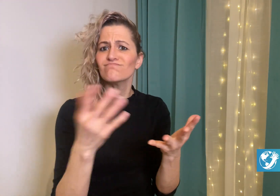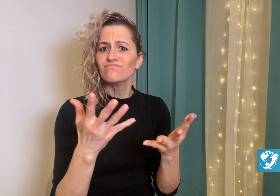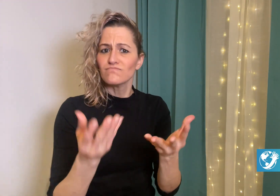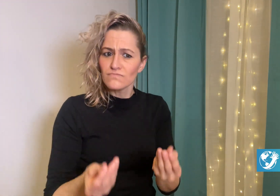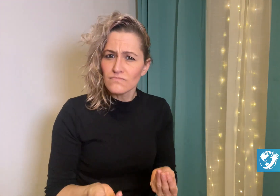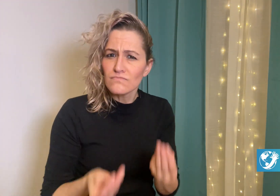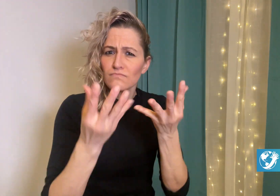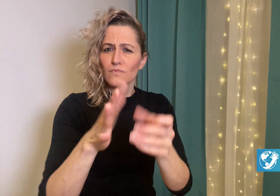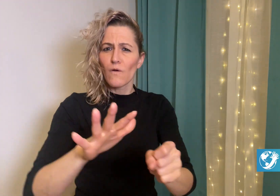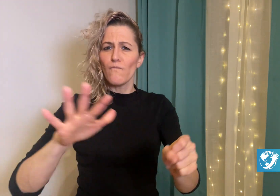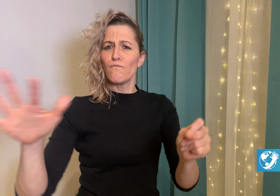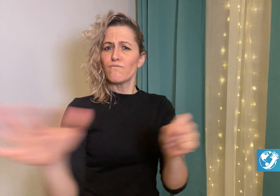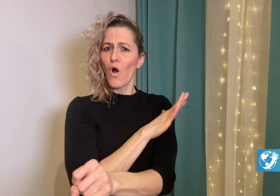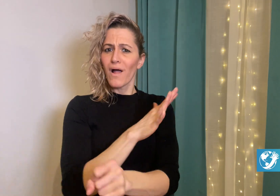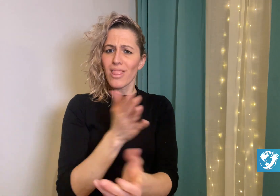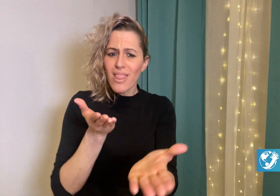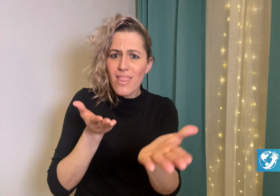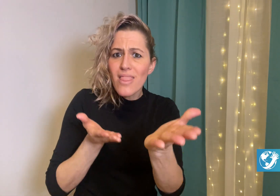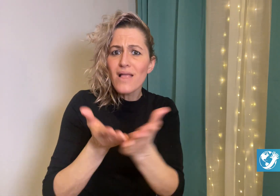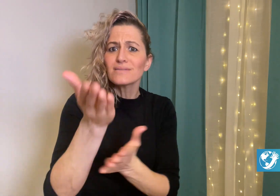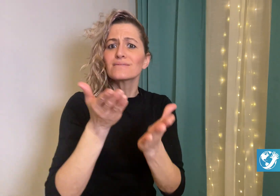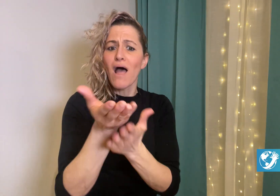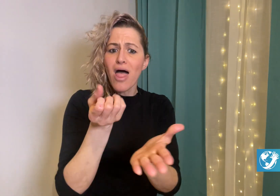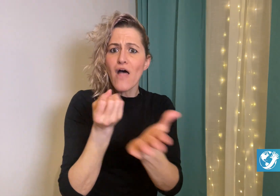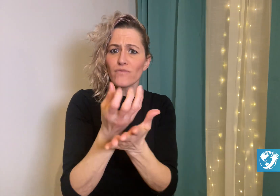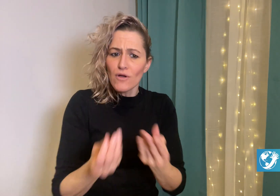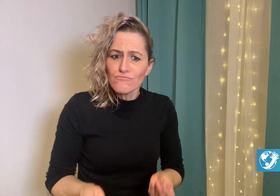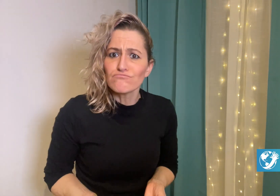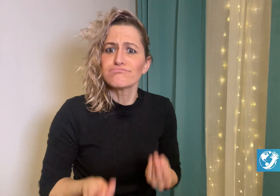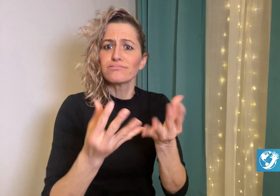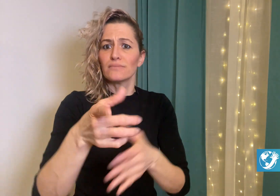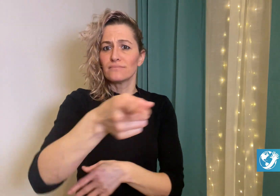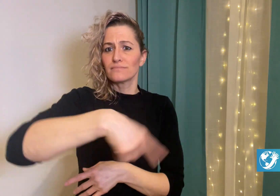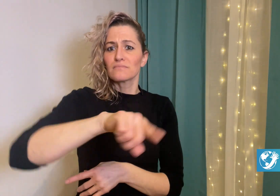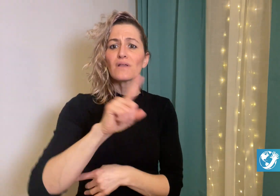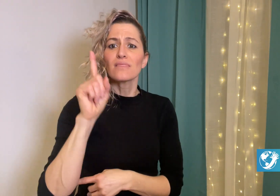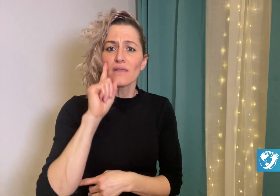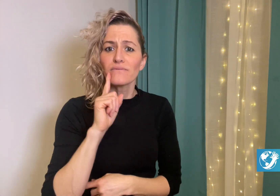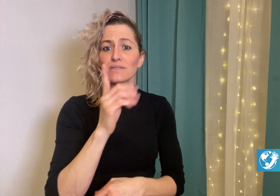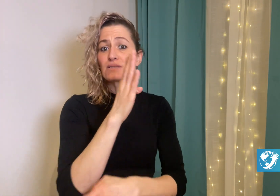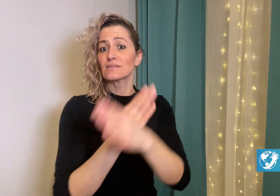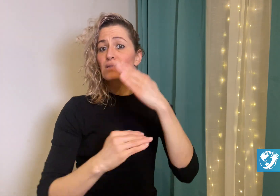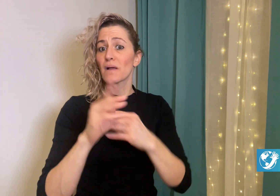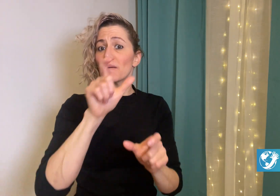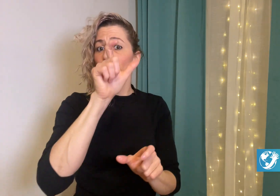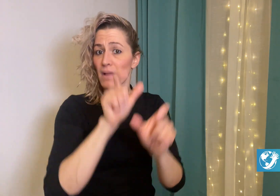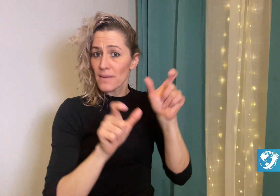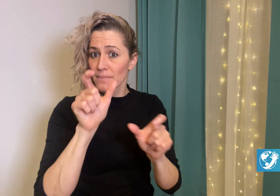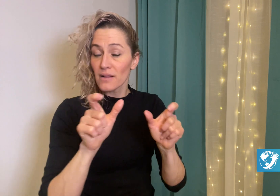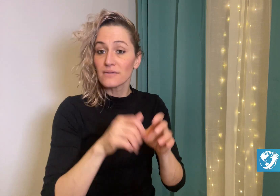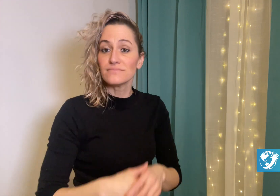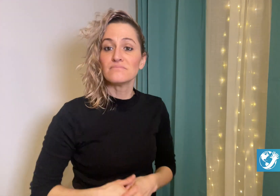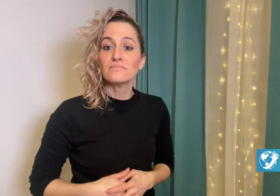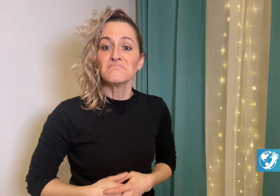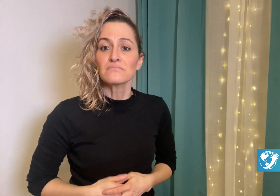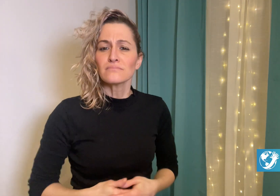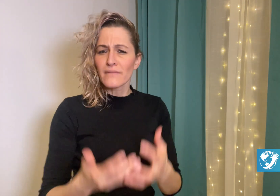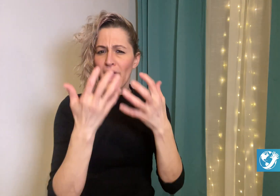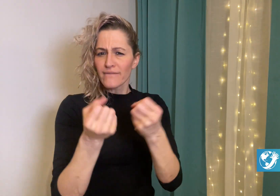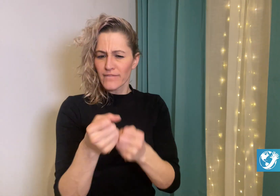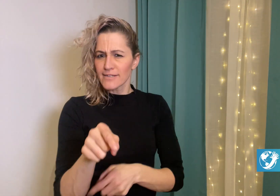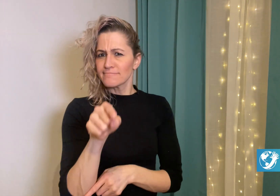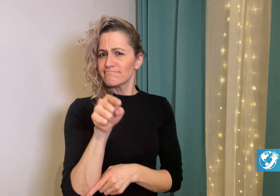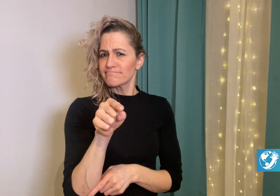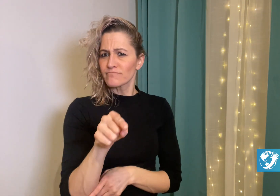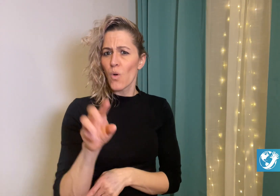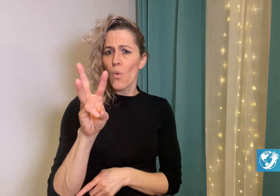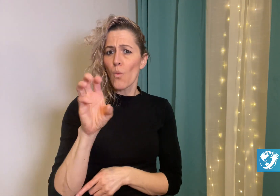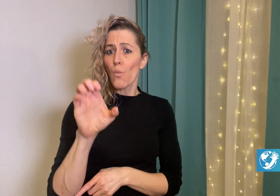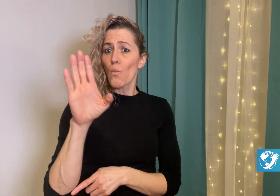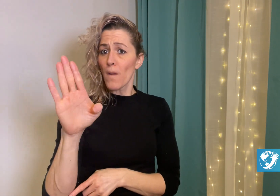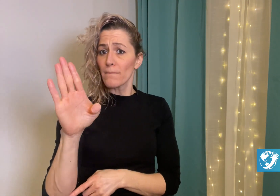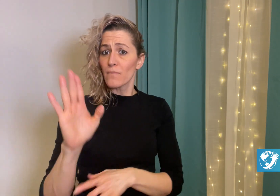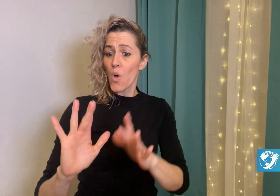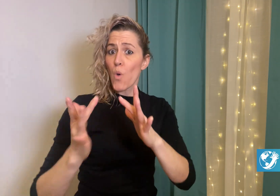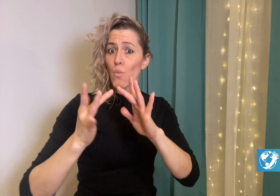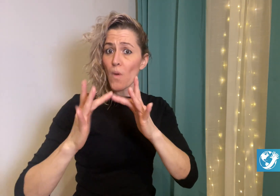the requirements of providing full access to Deaf and disabled people.